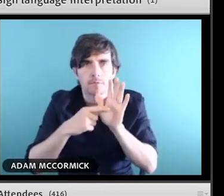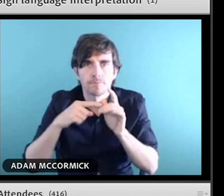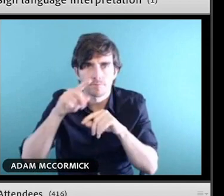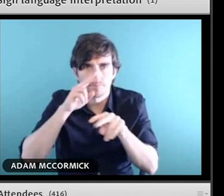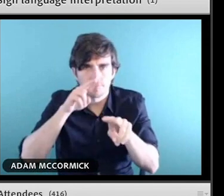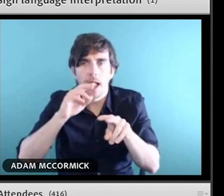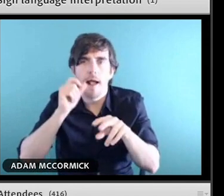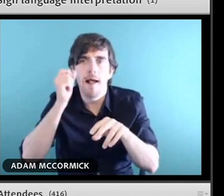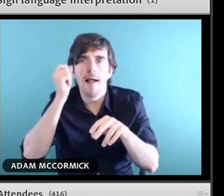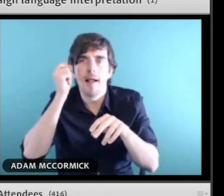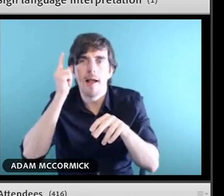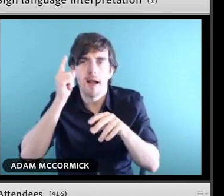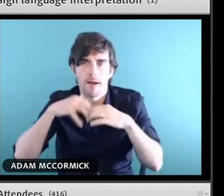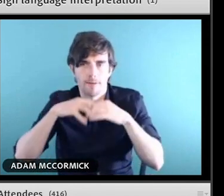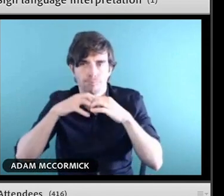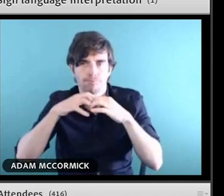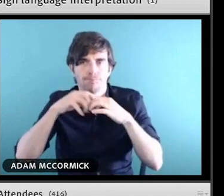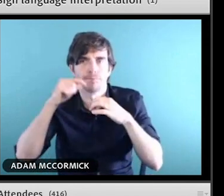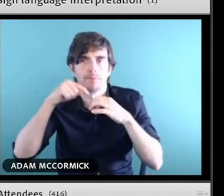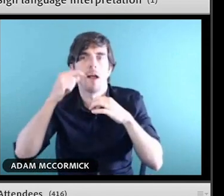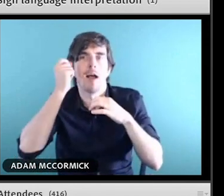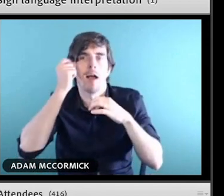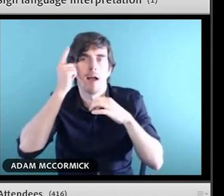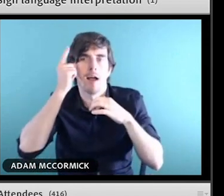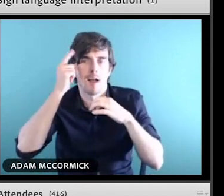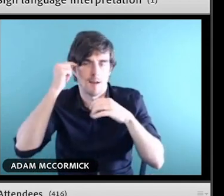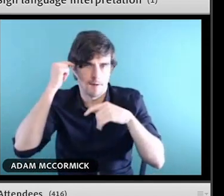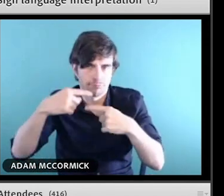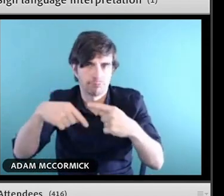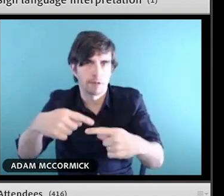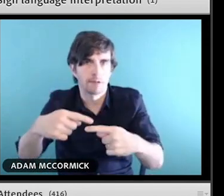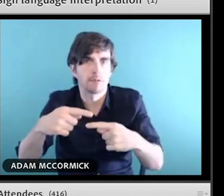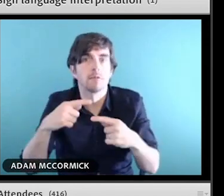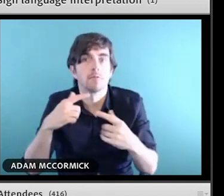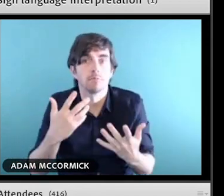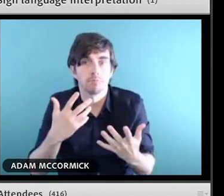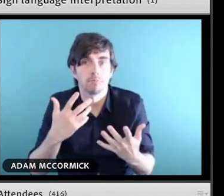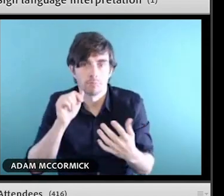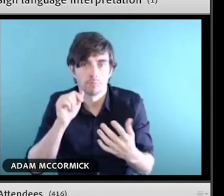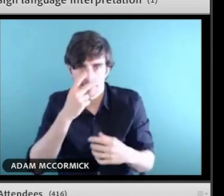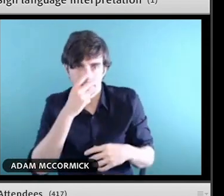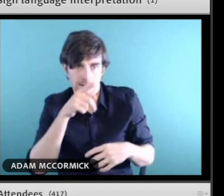settings inclusive. You should be seeing a large chatbox on your